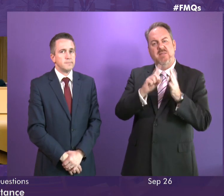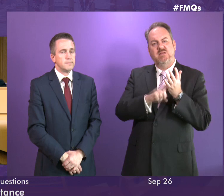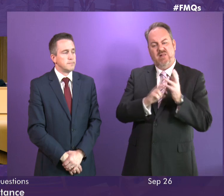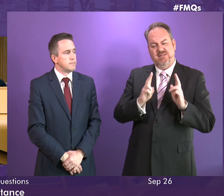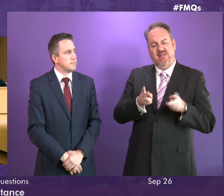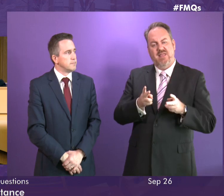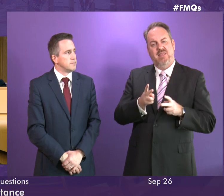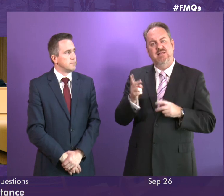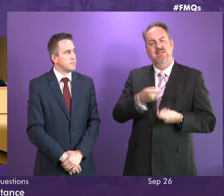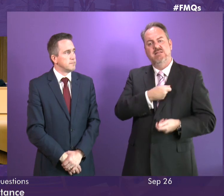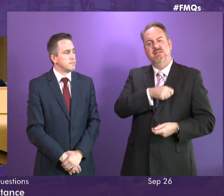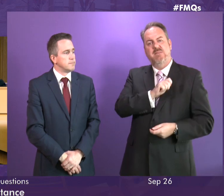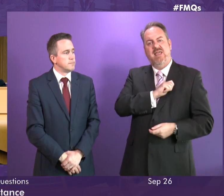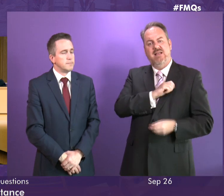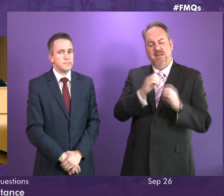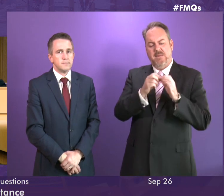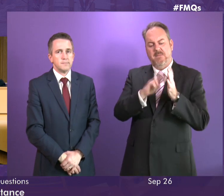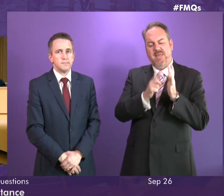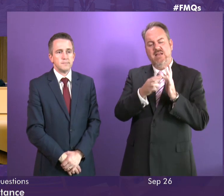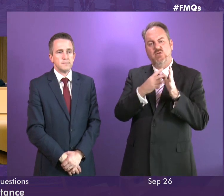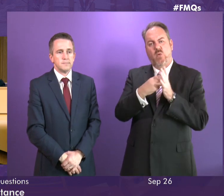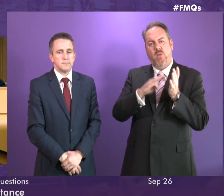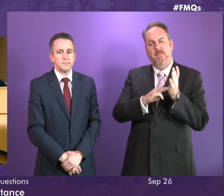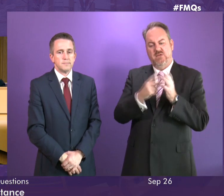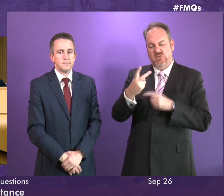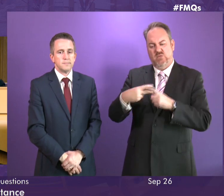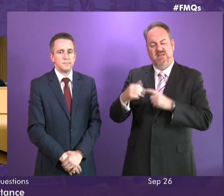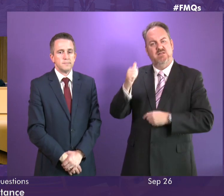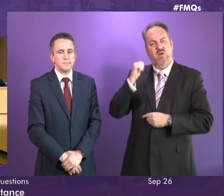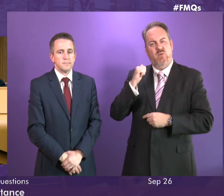following her death in Benidorm two years ago. This week, they received yet another